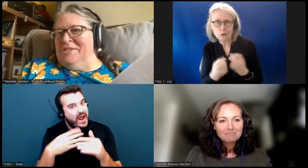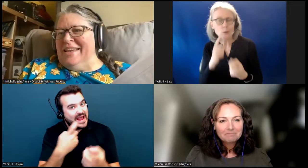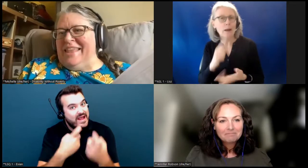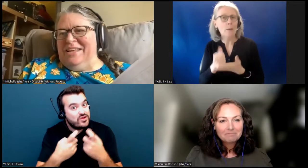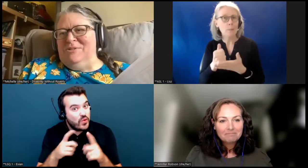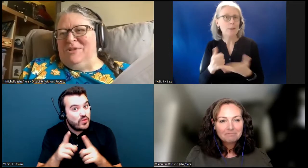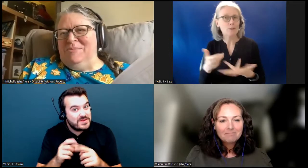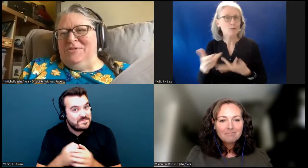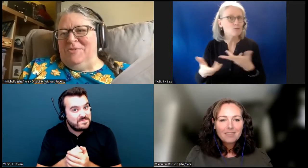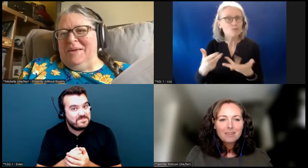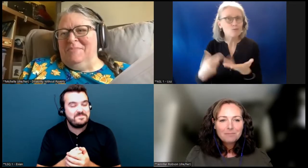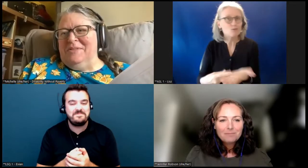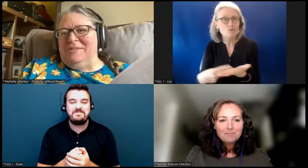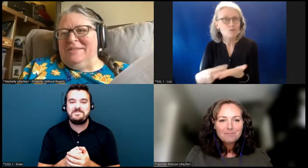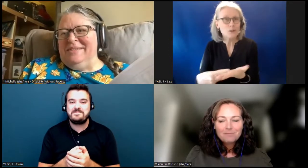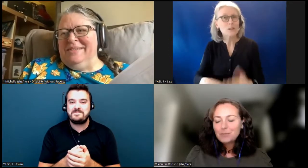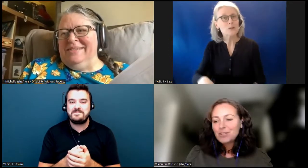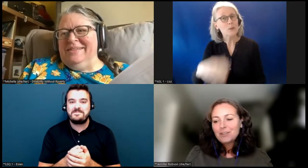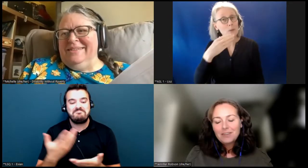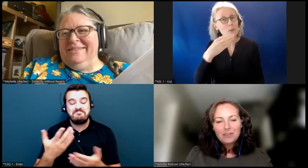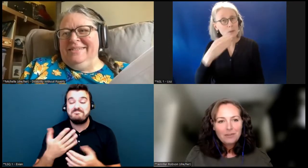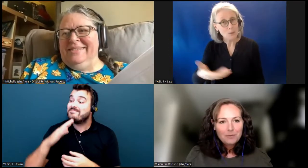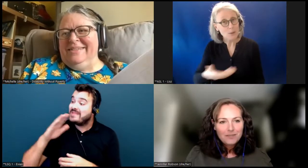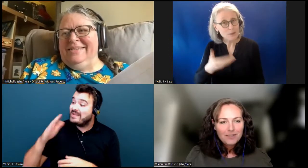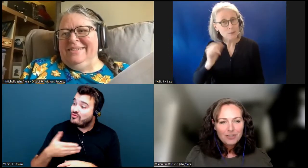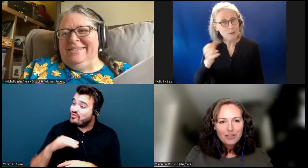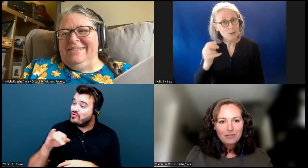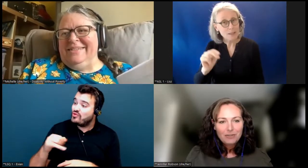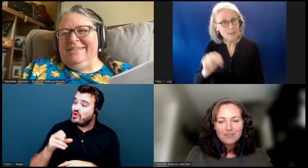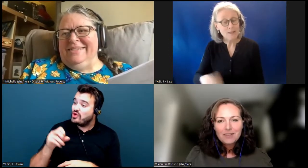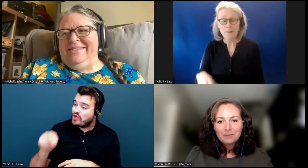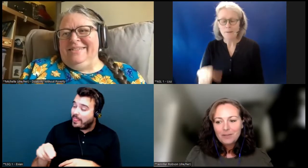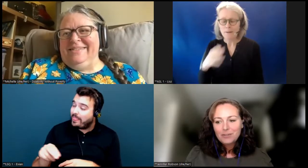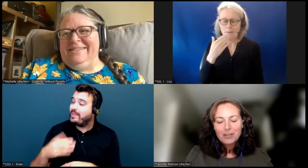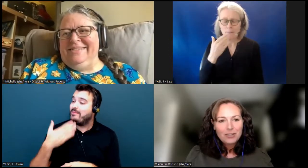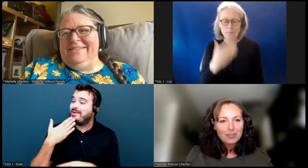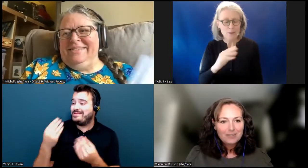JEN, THANK YOU SO MUCH FOR BEING WITH US. MICHELLE, THAT WAS SUCH A GENEROUS INTRODUCTION